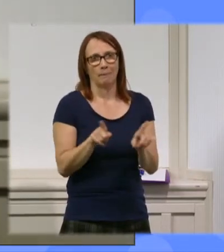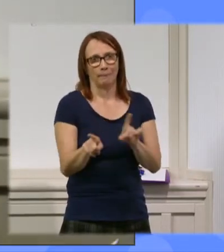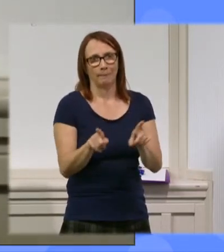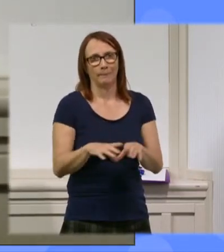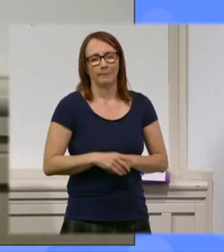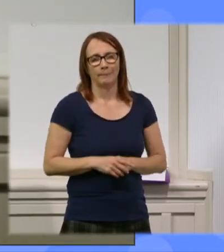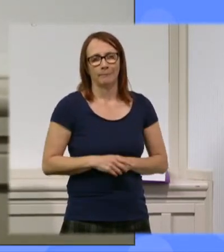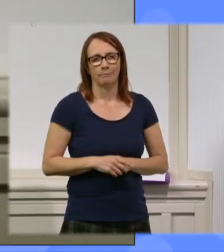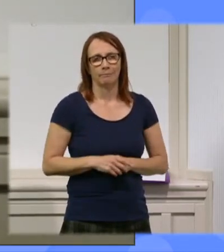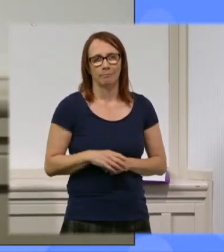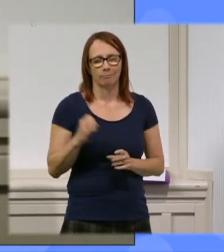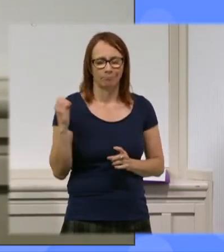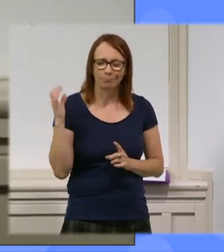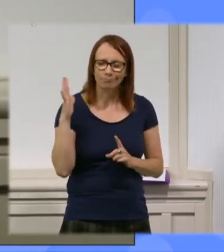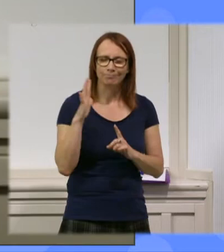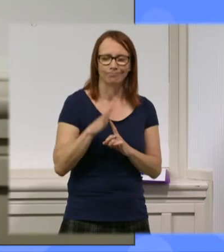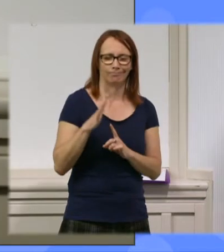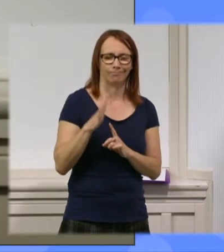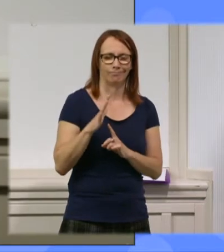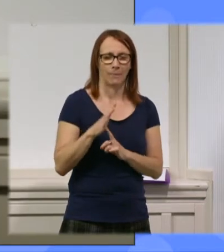issue that I think has got to be the highest priority for all of us for the